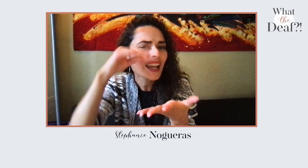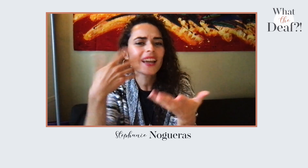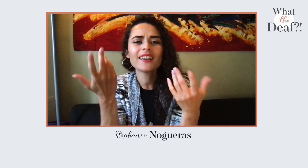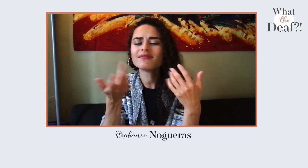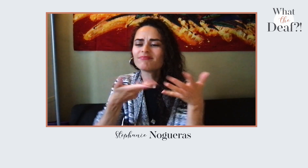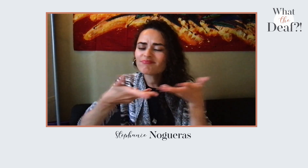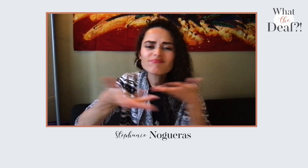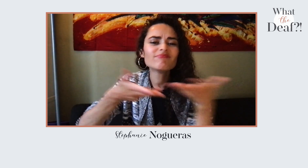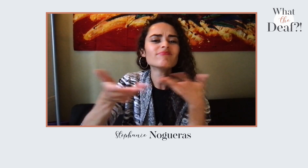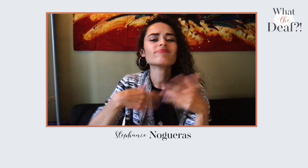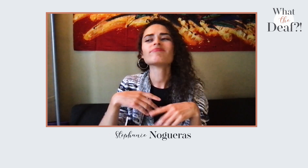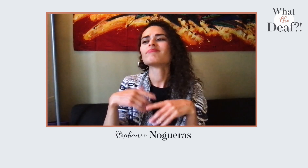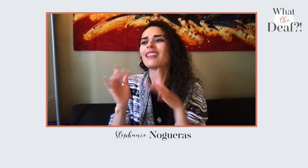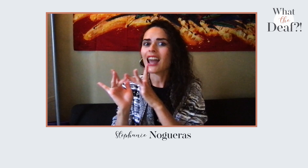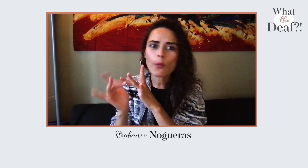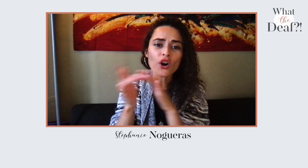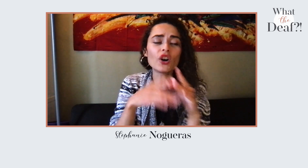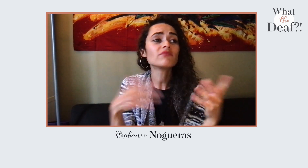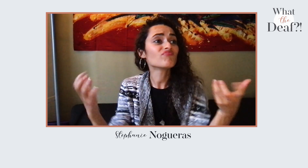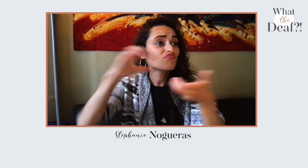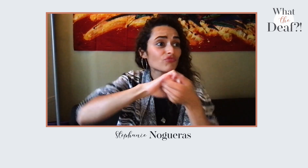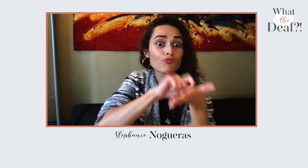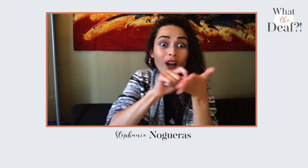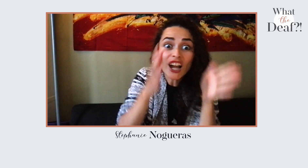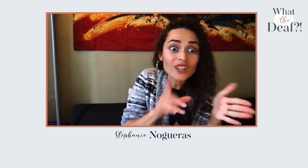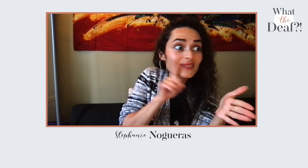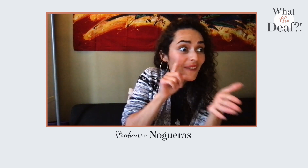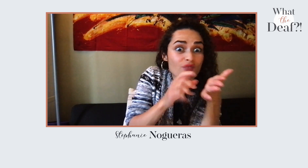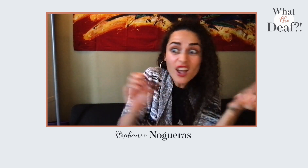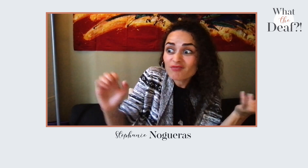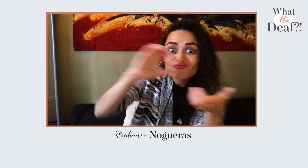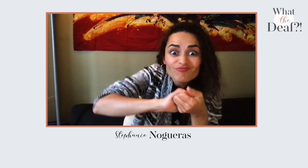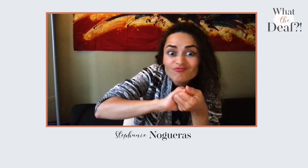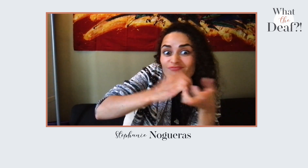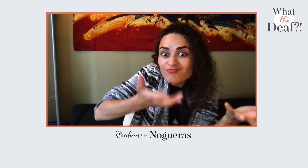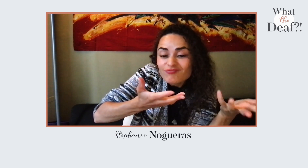that you can learn from, and really just networking, and also having those collaborations with